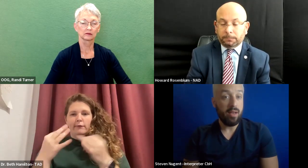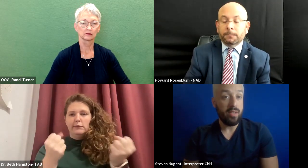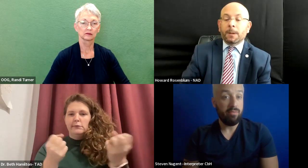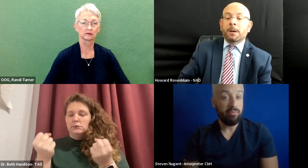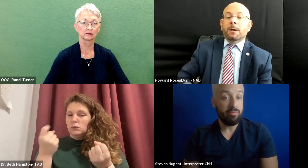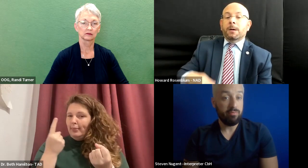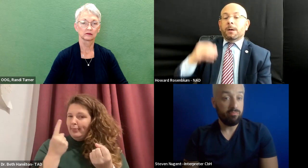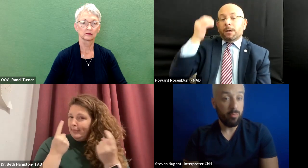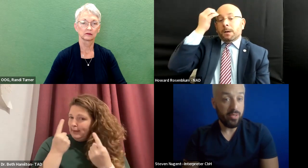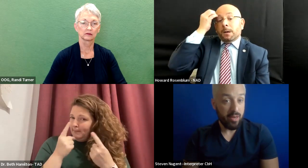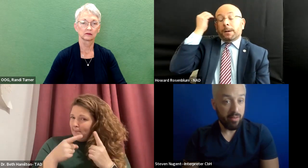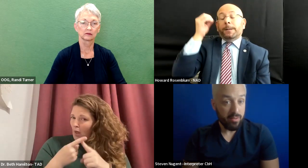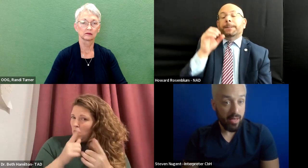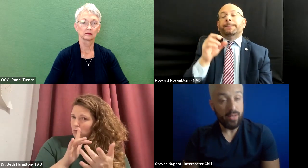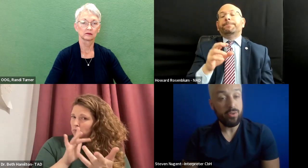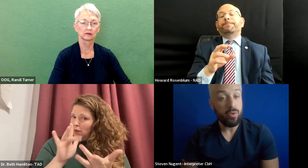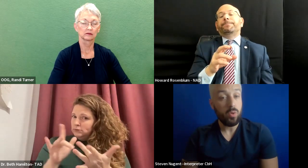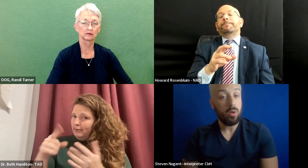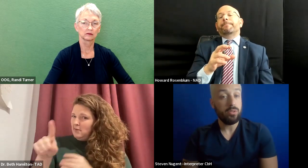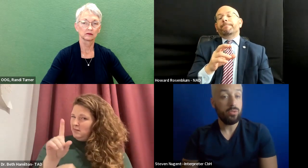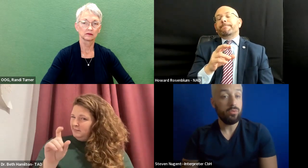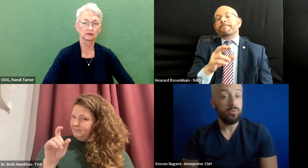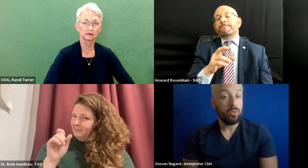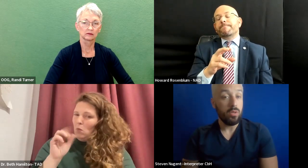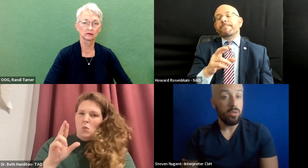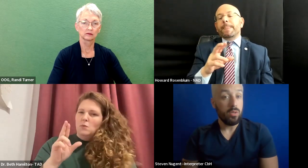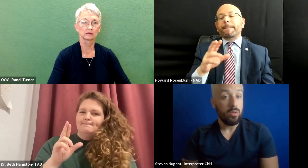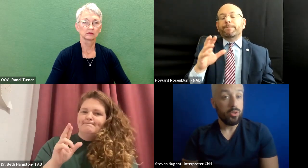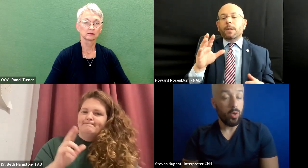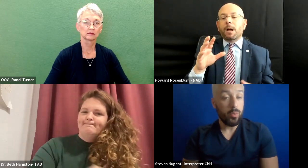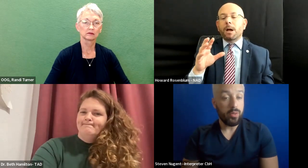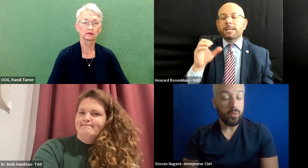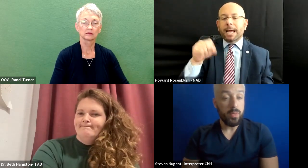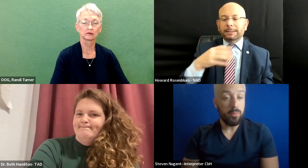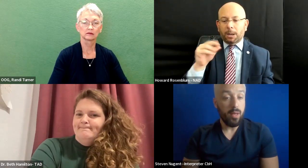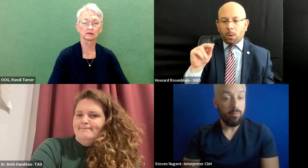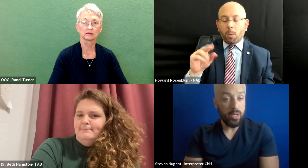using communication services for the Deaf who has ASL direct now as a way to have